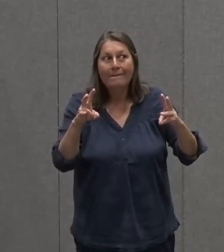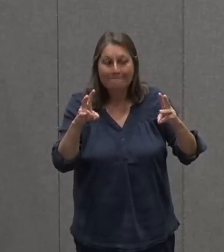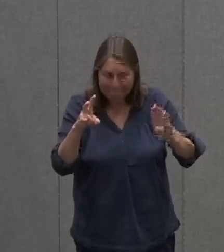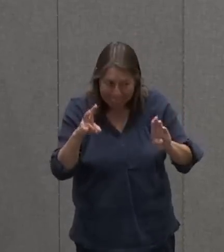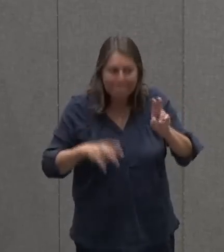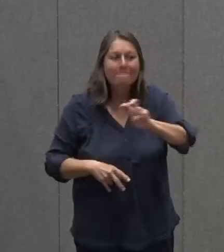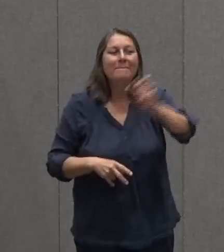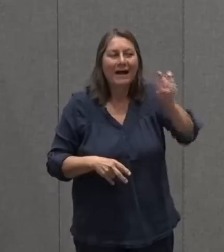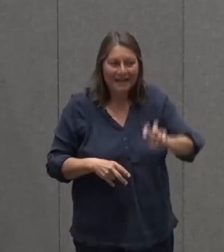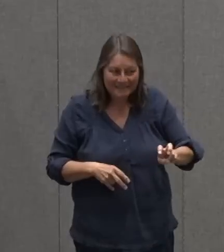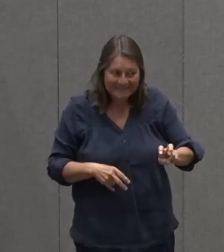Buzz.